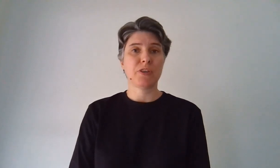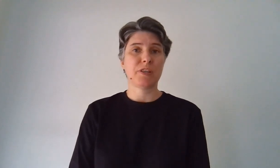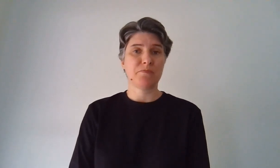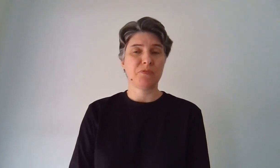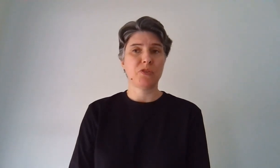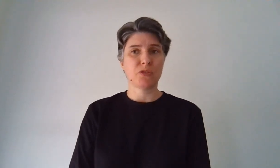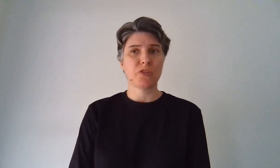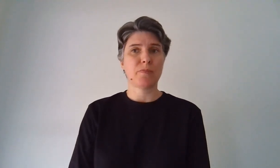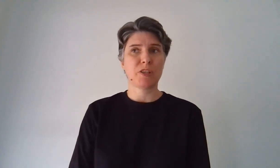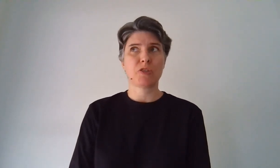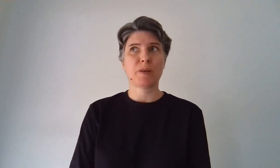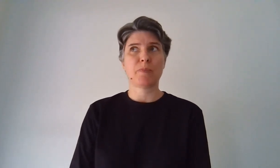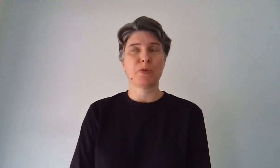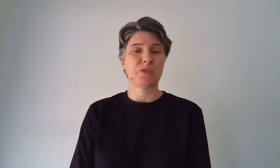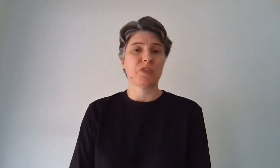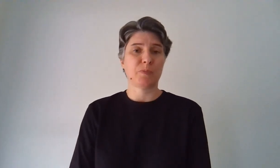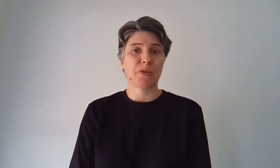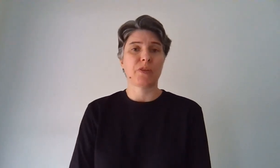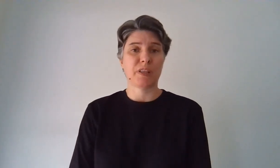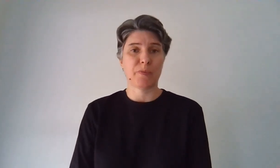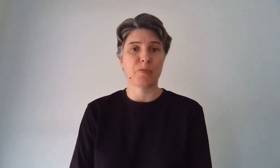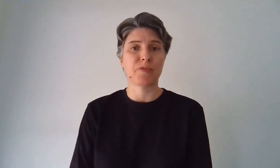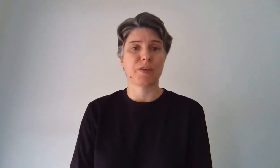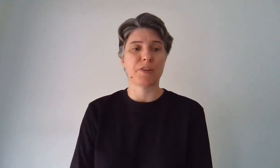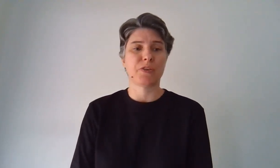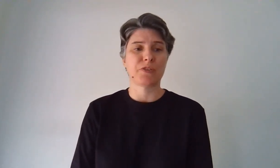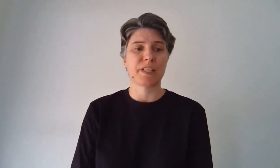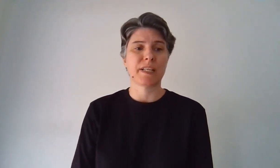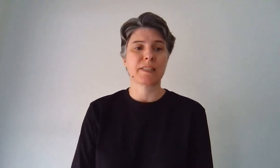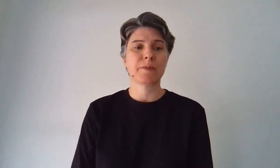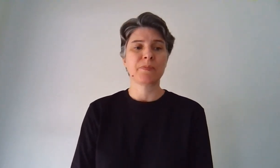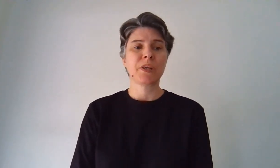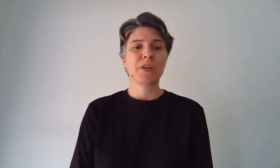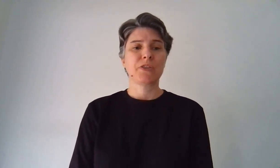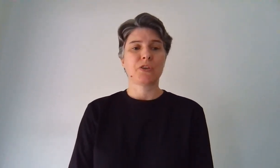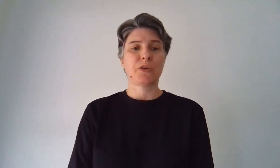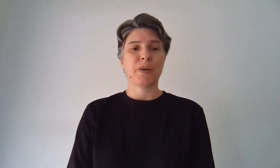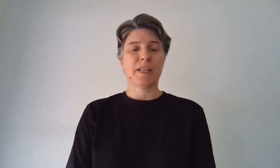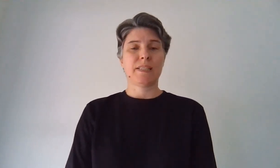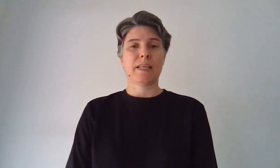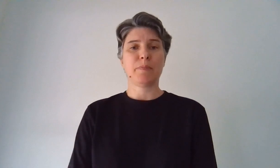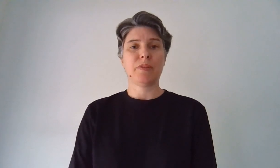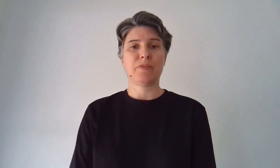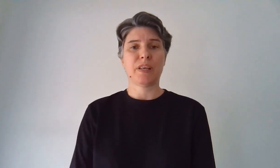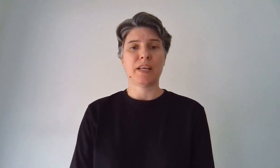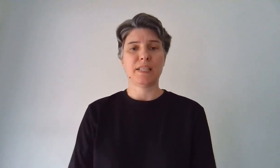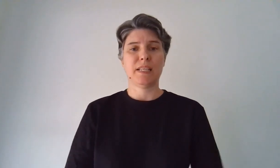Sign, not so much, but because it's spoken, that would provide the context. So an example of that